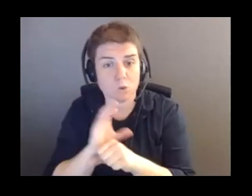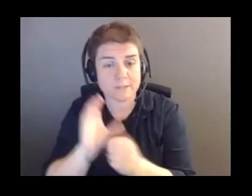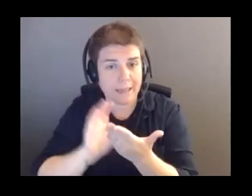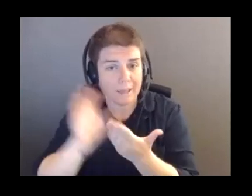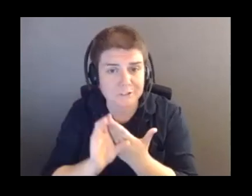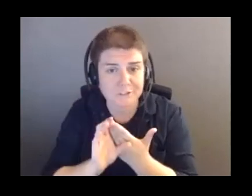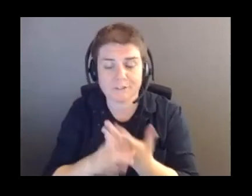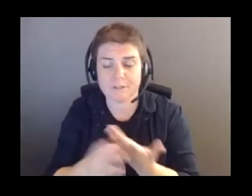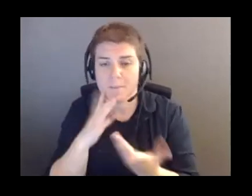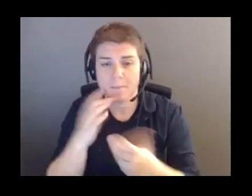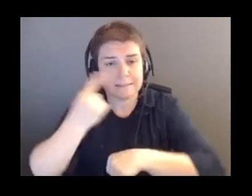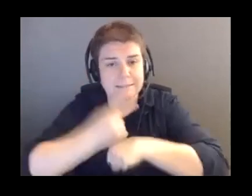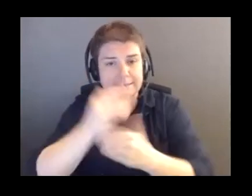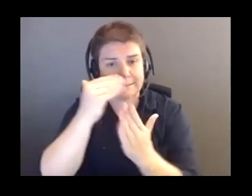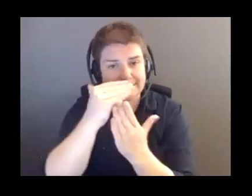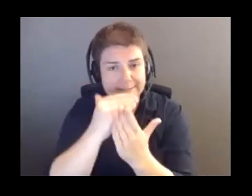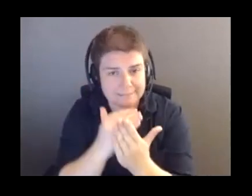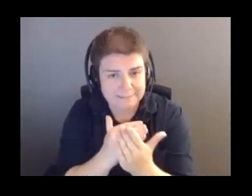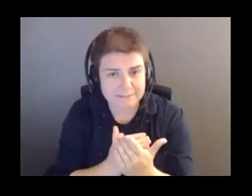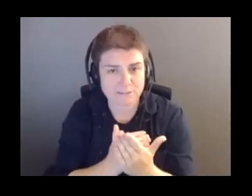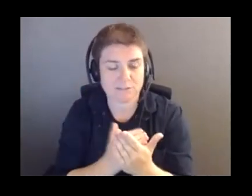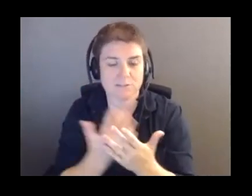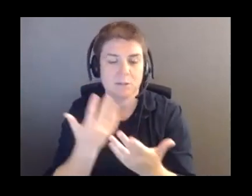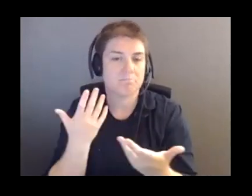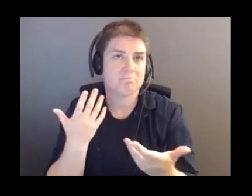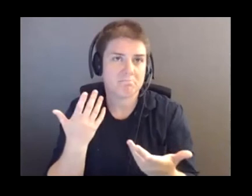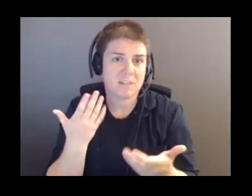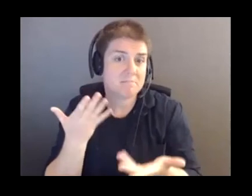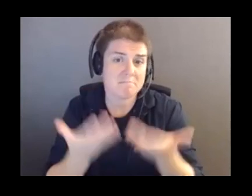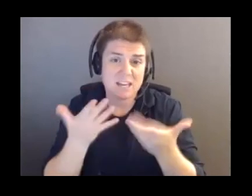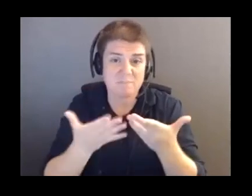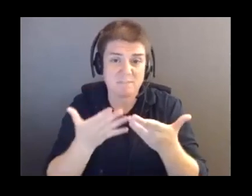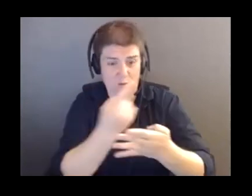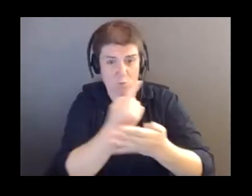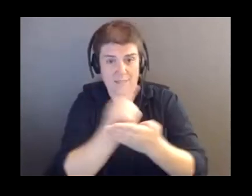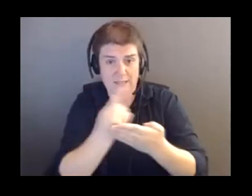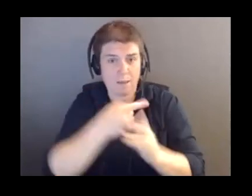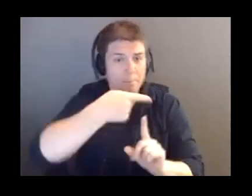dated list format, you might break things down by each week or each month. Or you might use